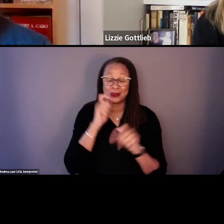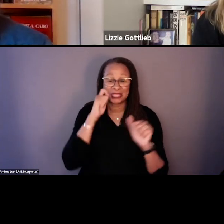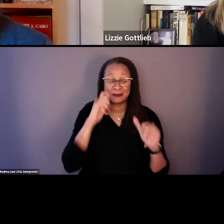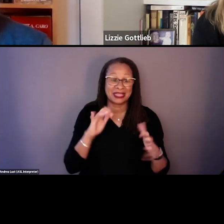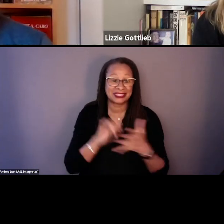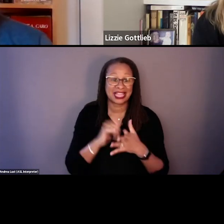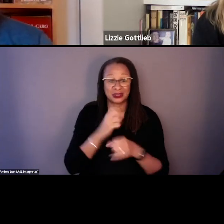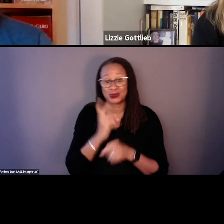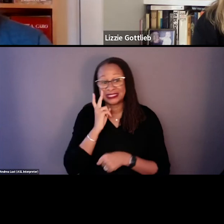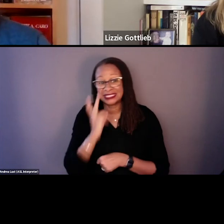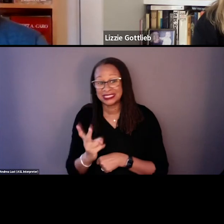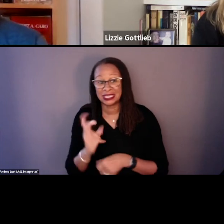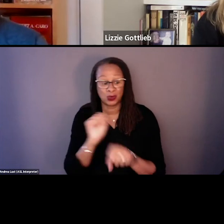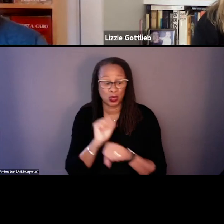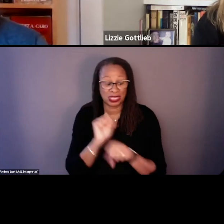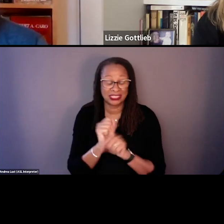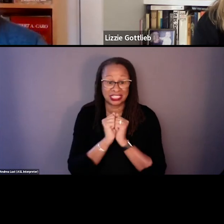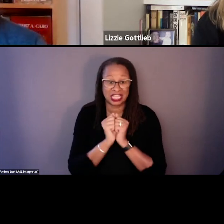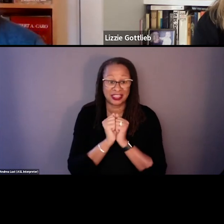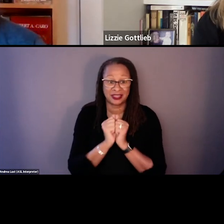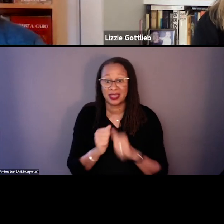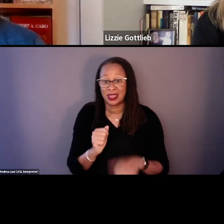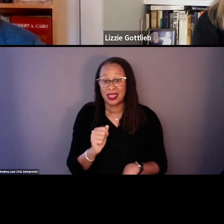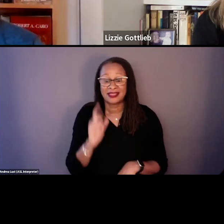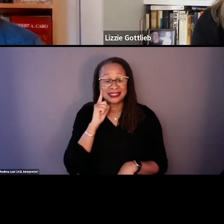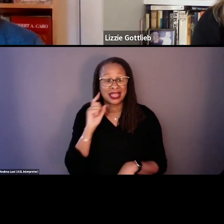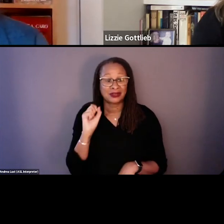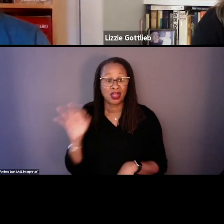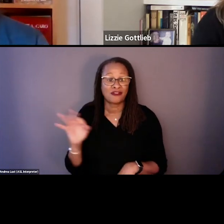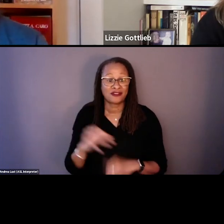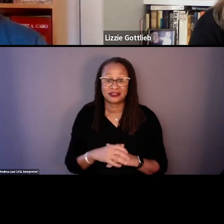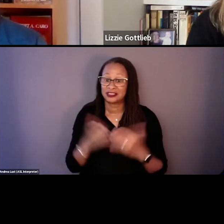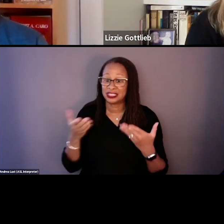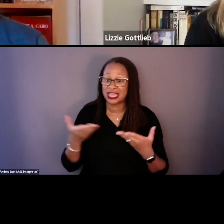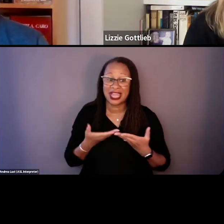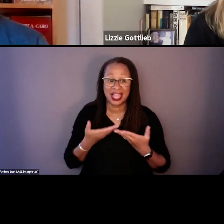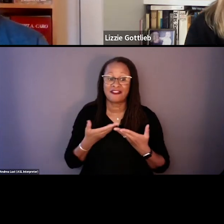A little something somebody said? Are you allowed to do that? I'm not sure I'm allowed to say that.